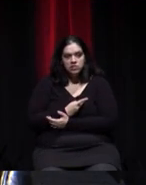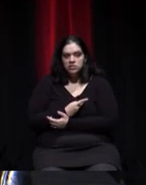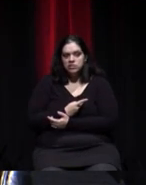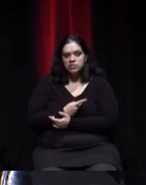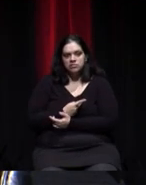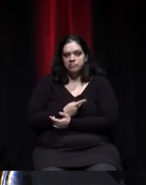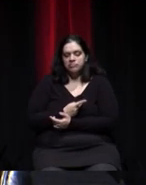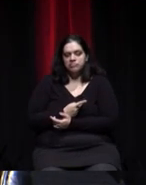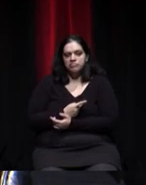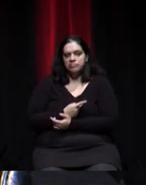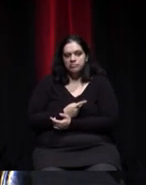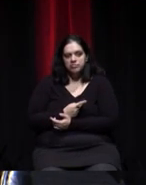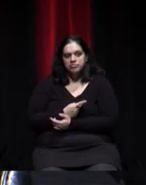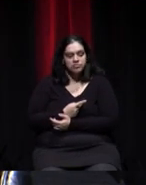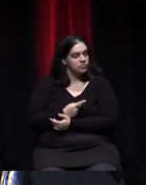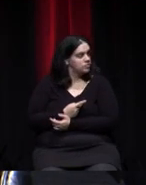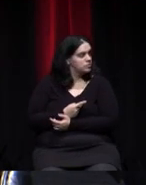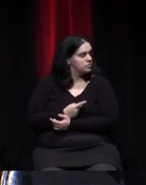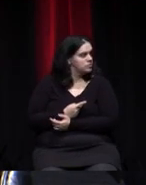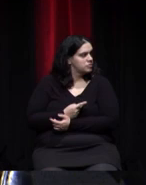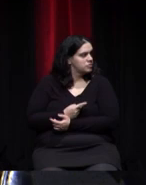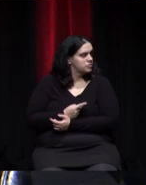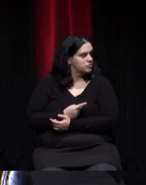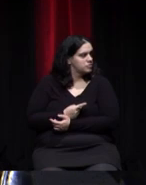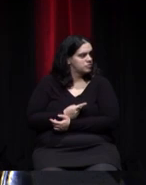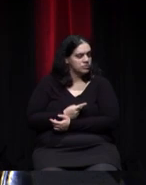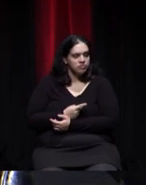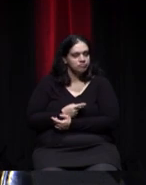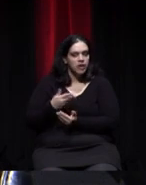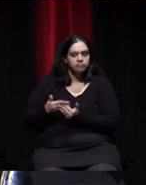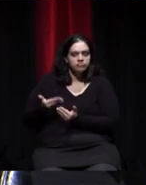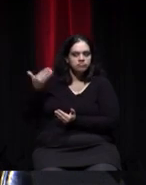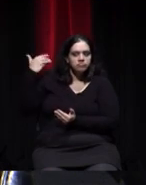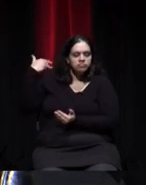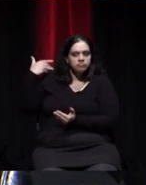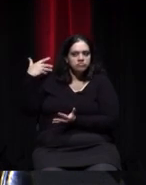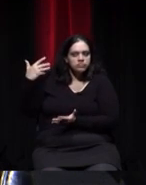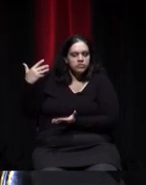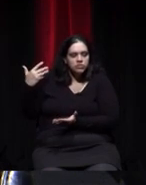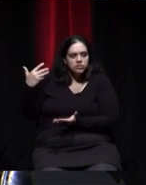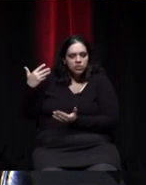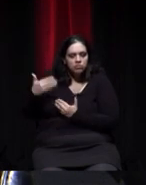Unprecedented.